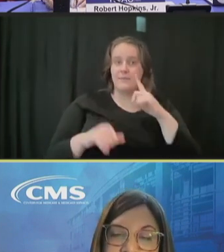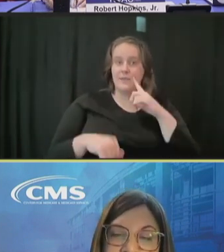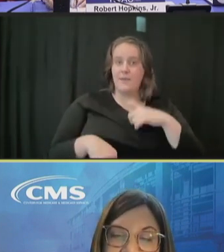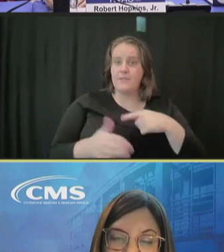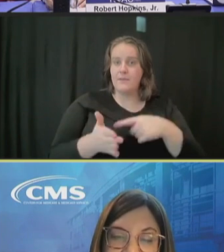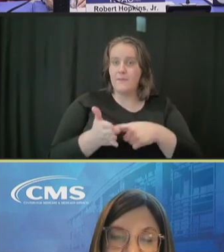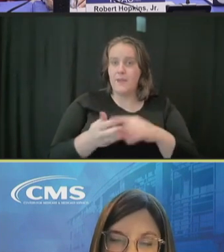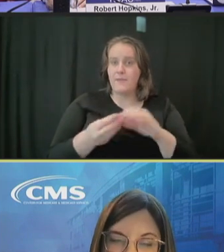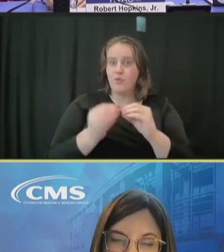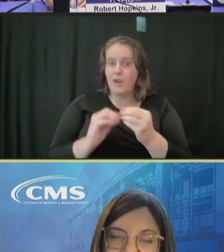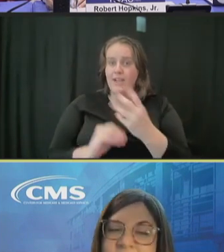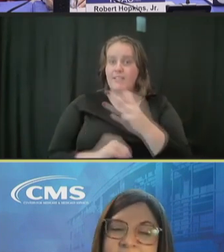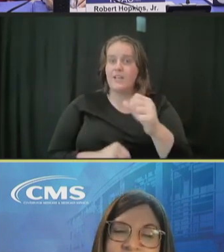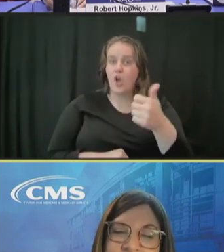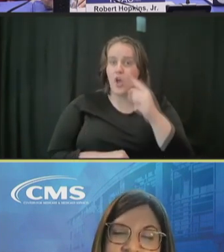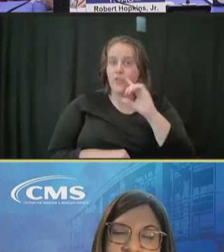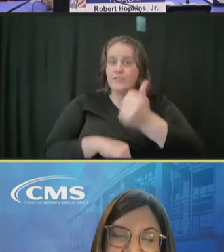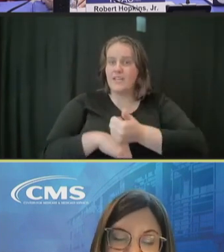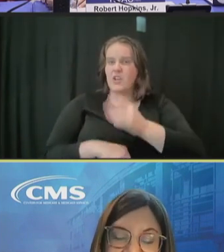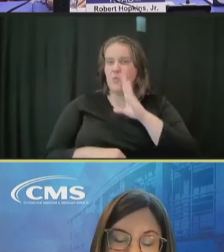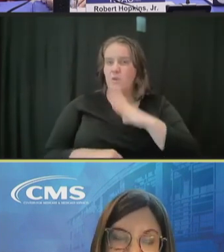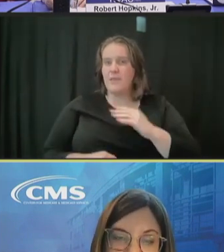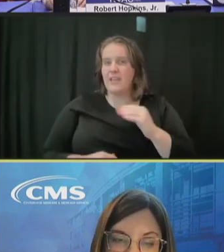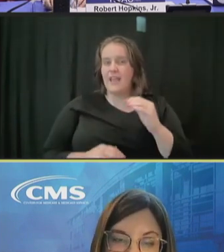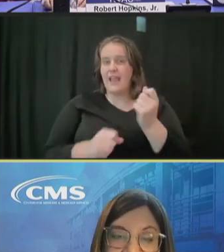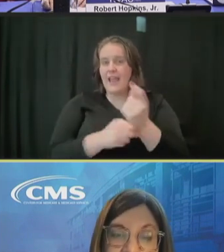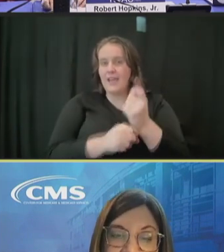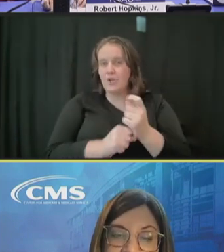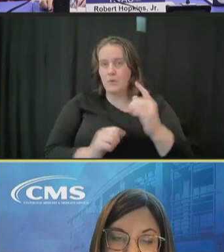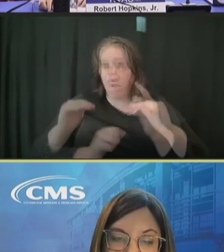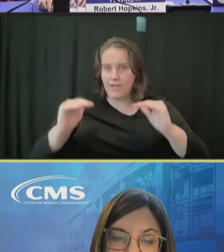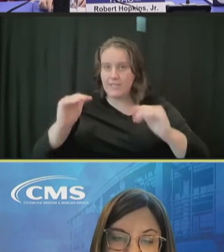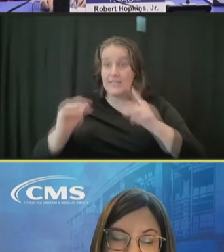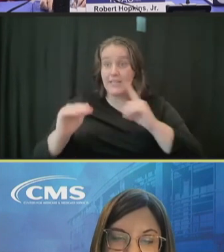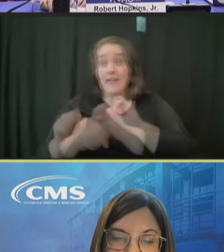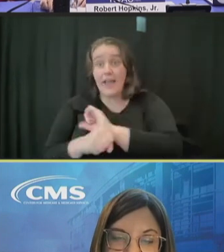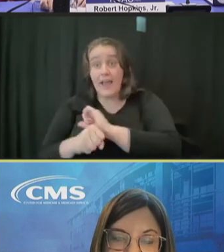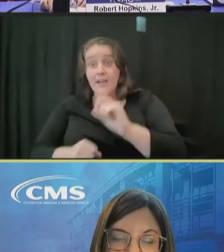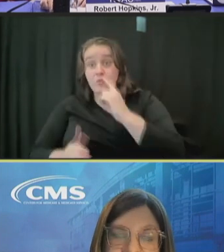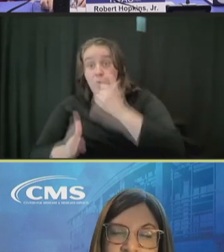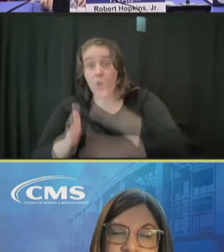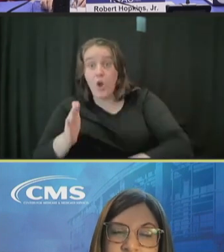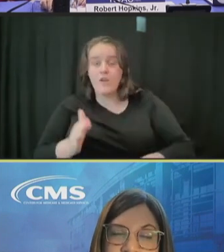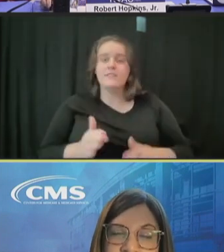be annually reconciled with the vaccine's actual vaccine costs on their cost reports. Due to the